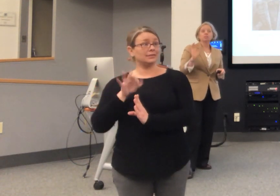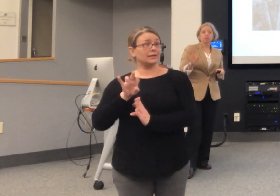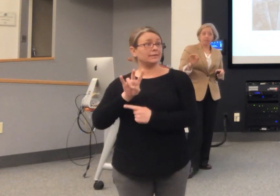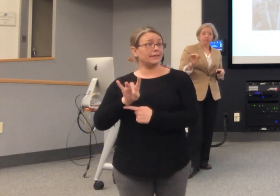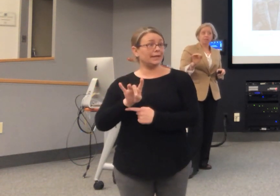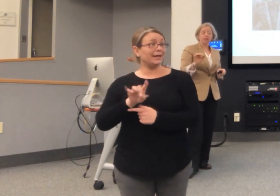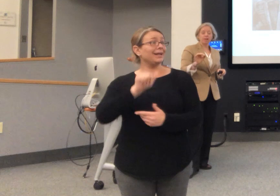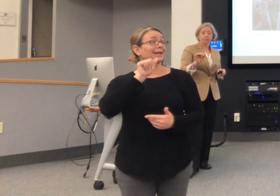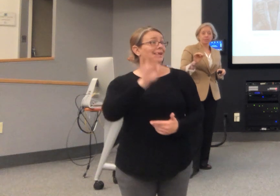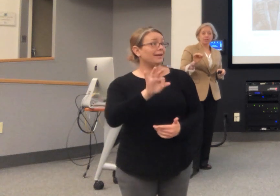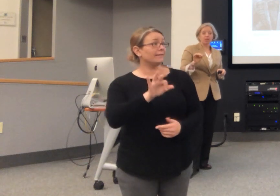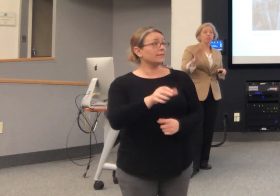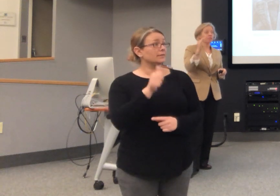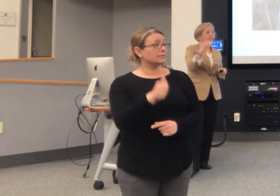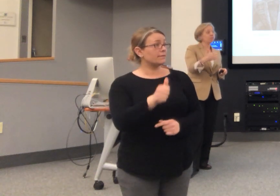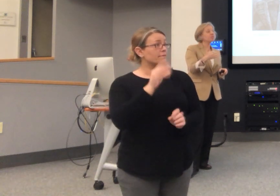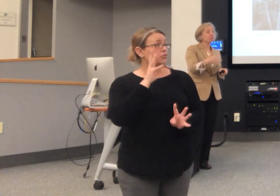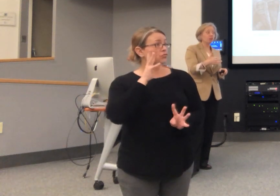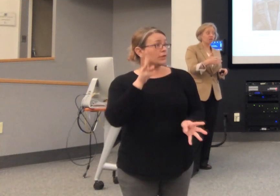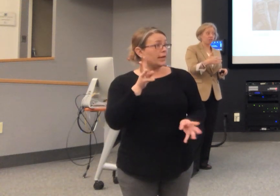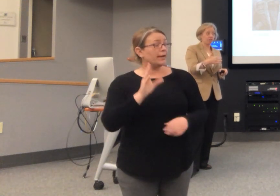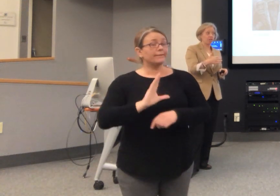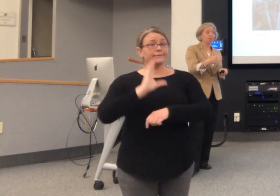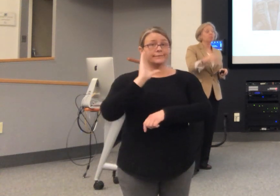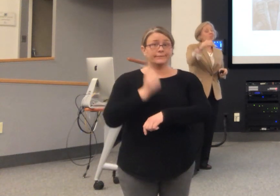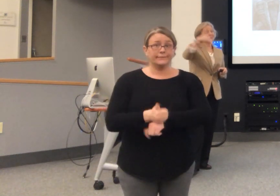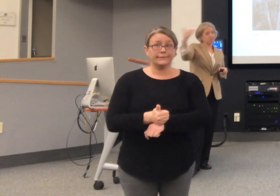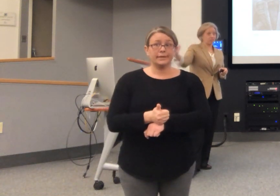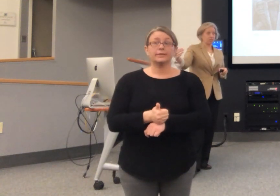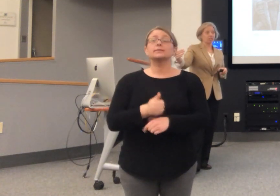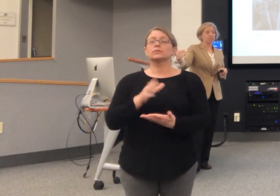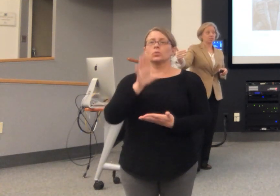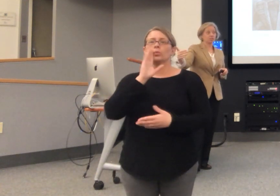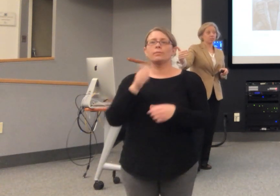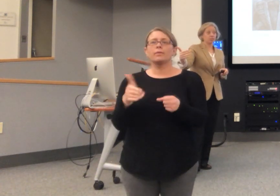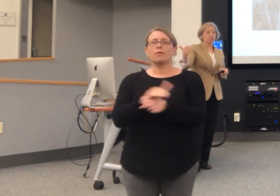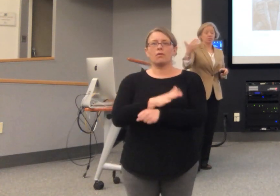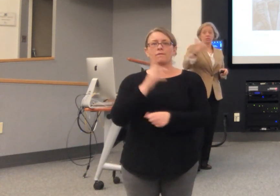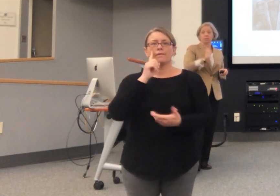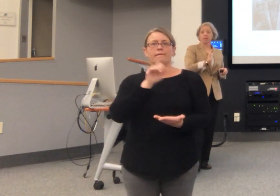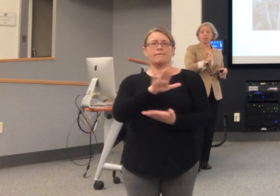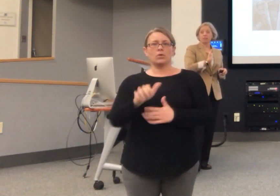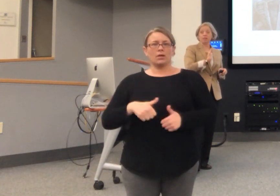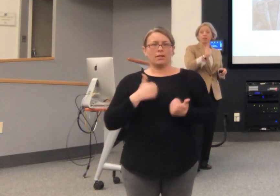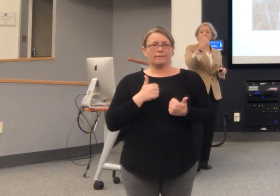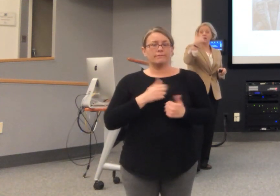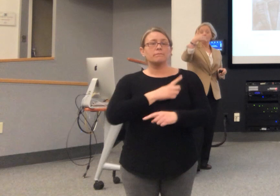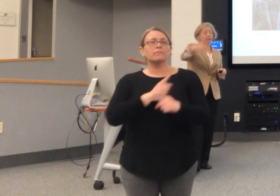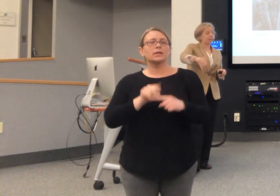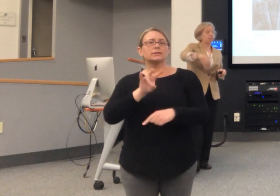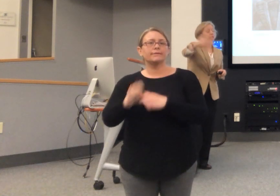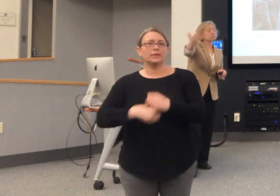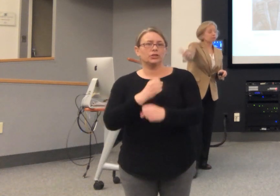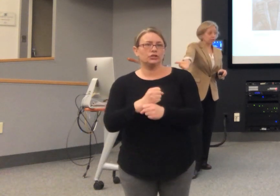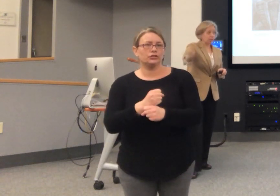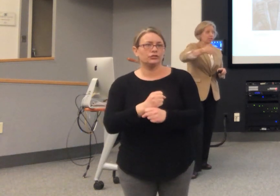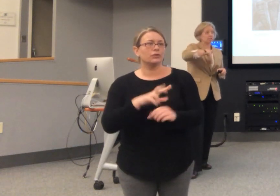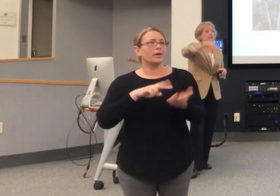is protected by copyright law for the life of the author, plus 70 years. So it's my lifetime, my kids, my grandkids.